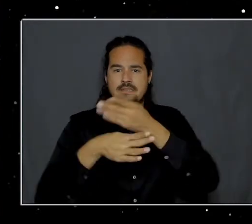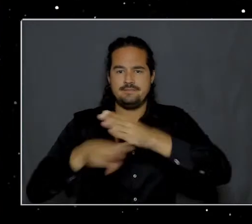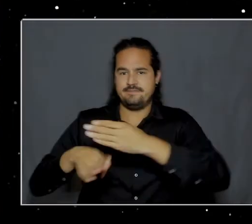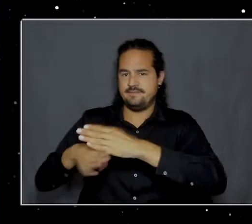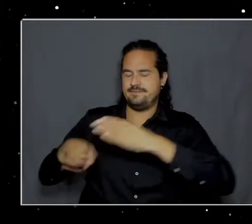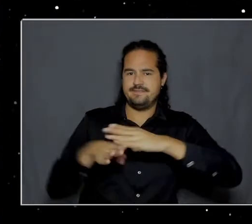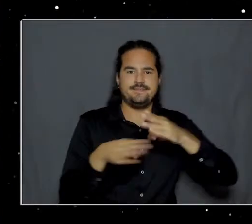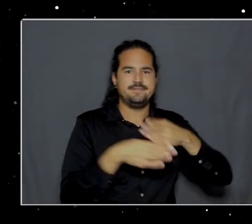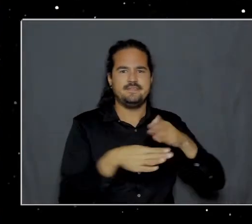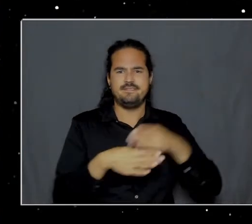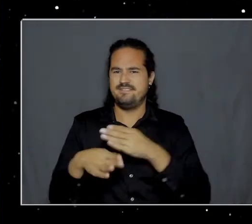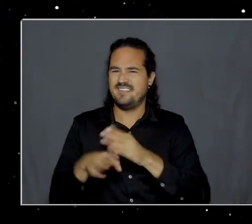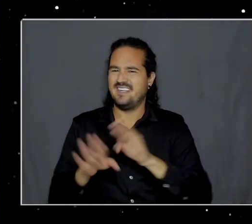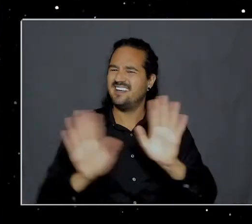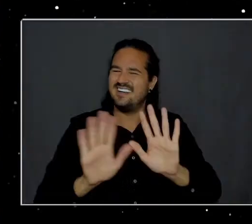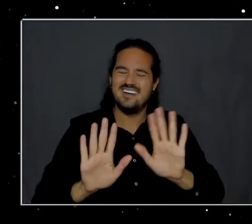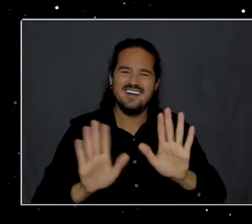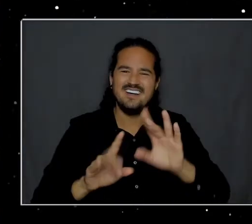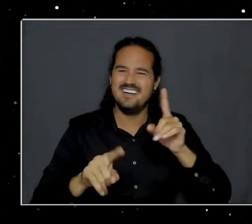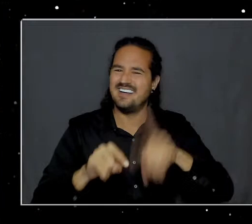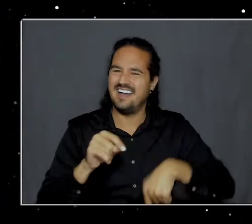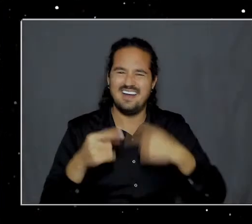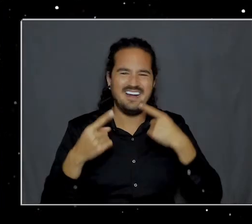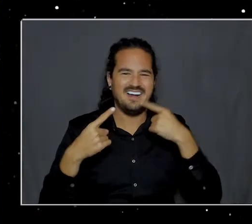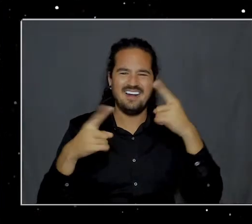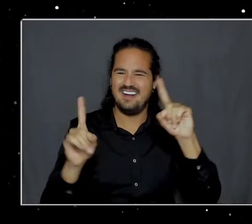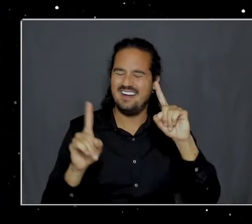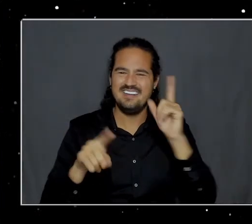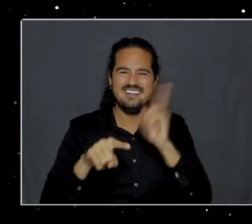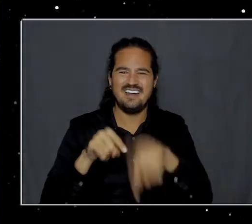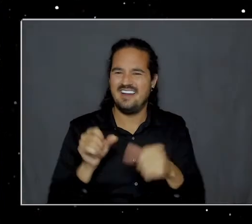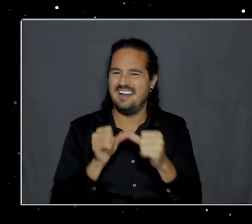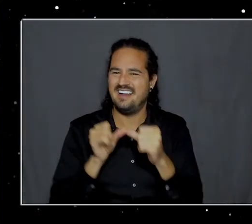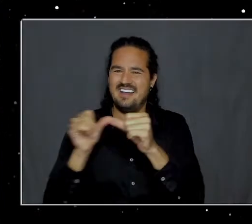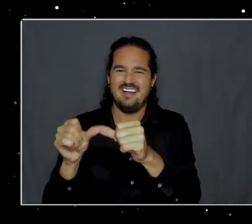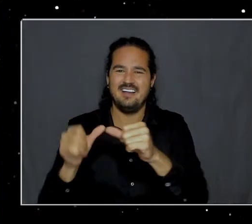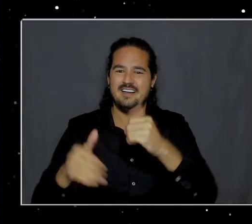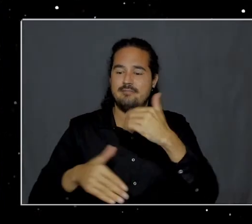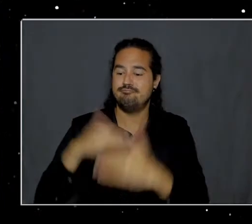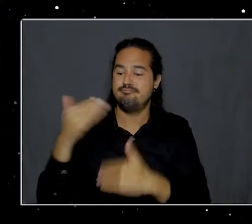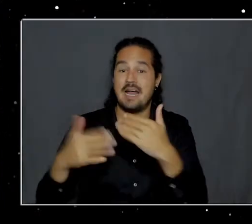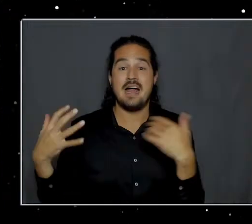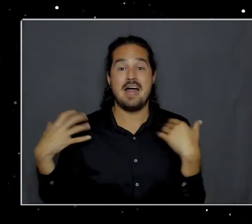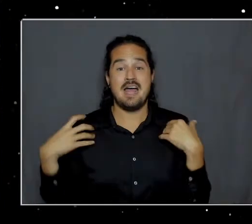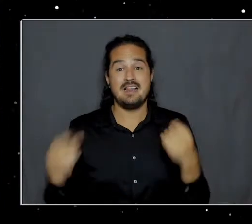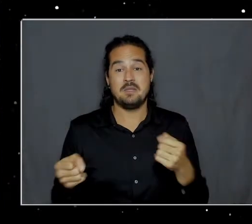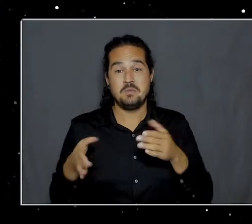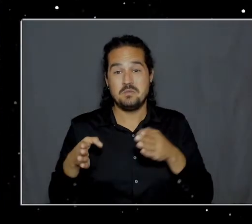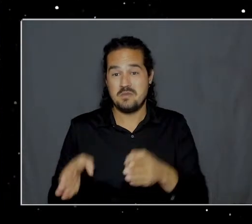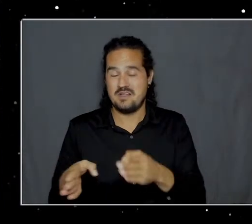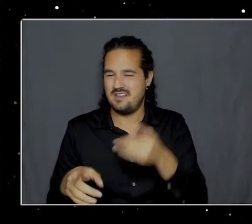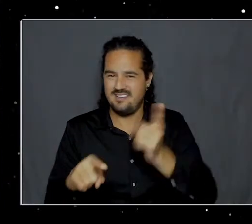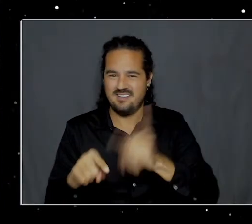AND THE THING THAT WAS SO HARD ABOUT COVID IS COVID SAID, THE